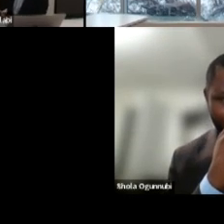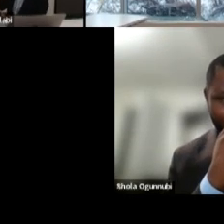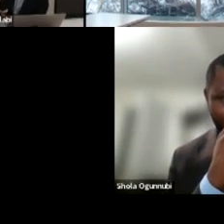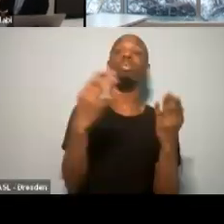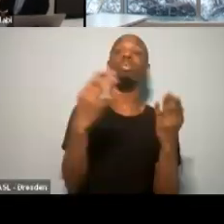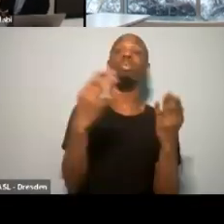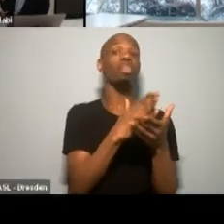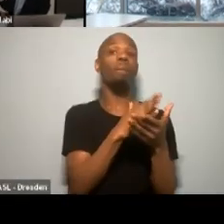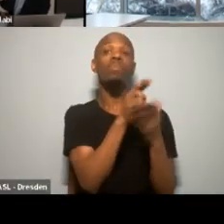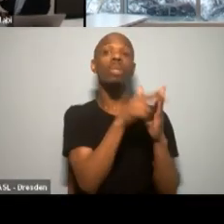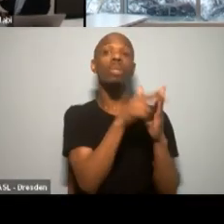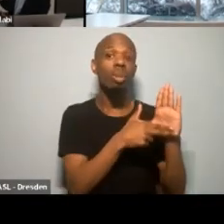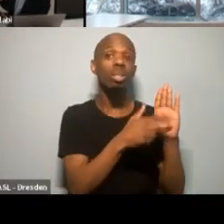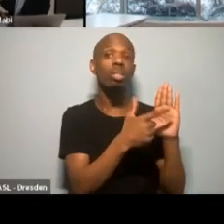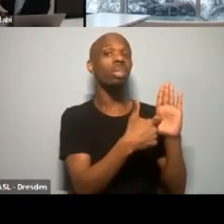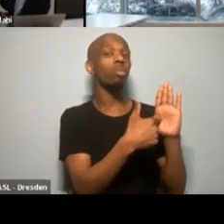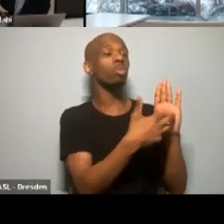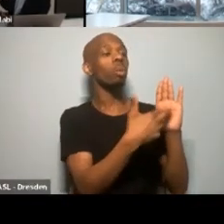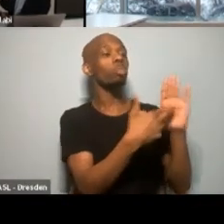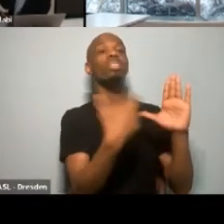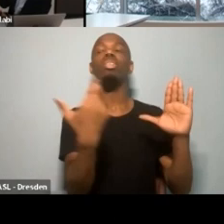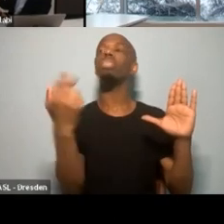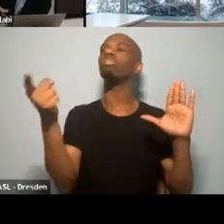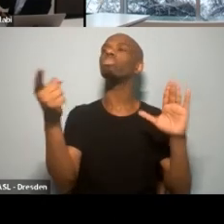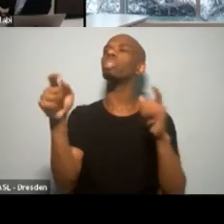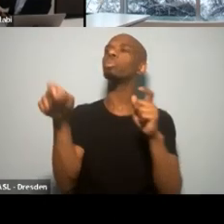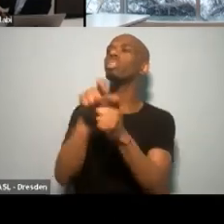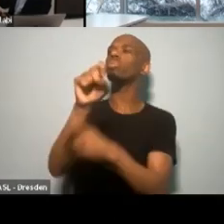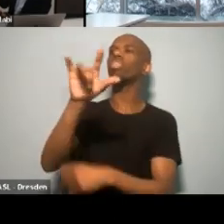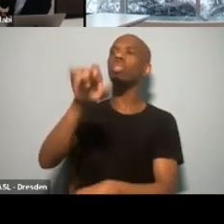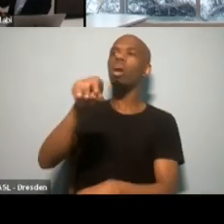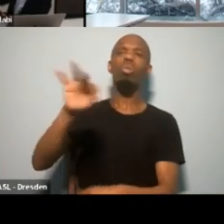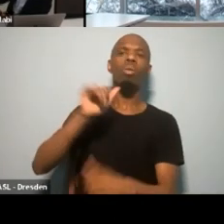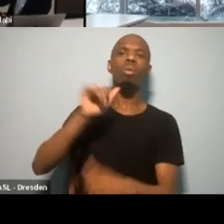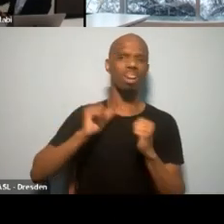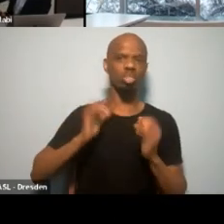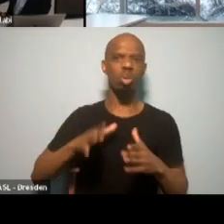and all of that, there are a lot of obstructions